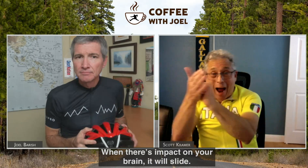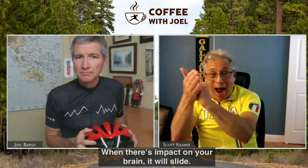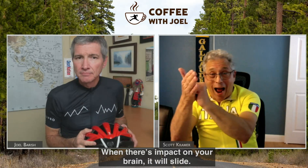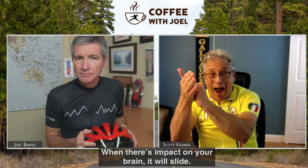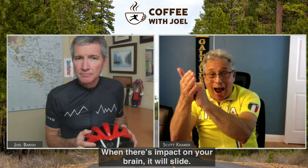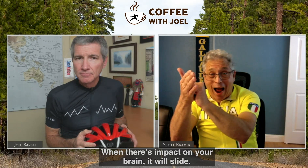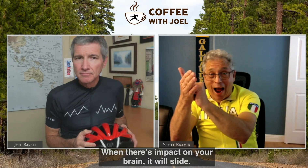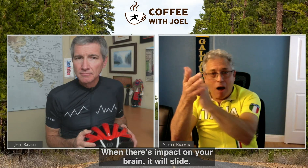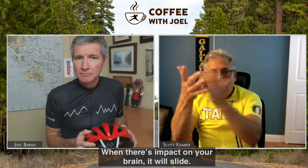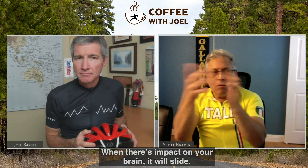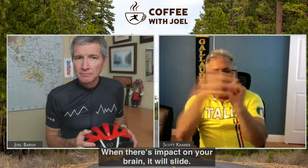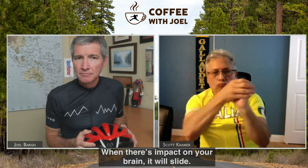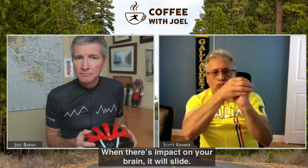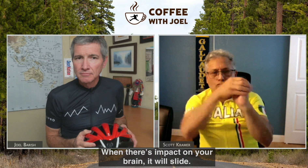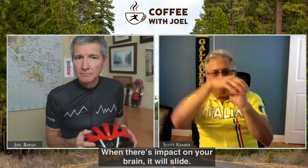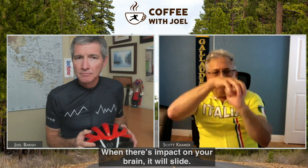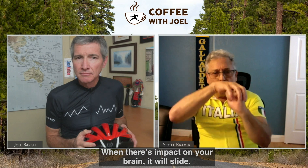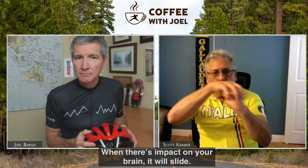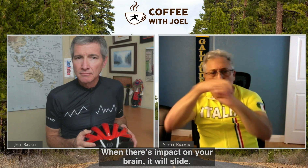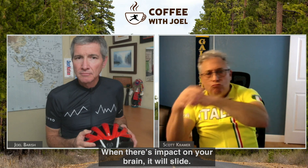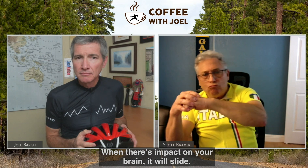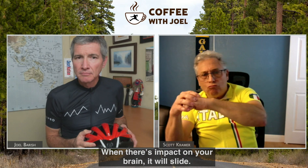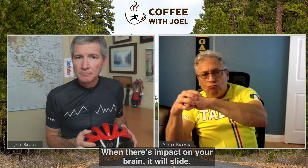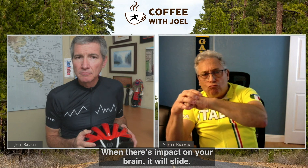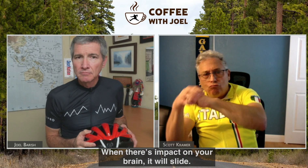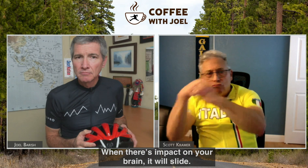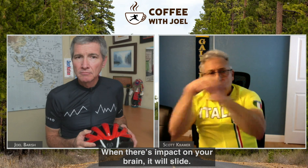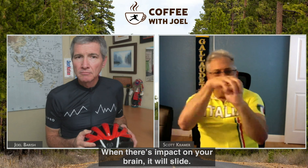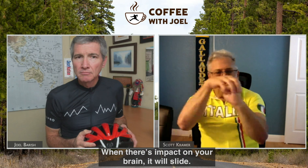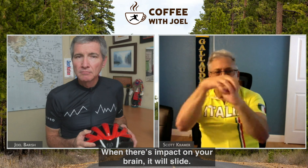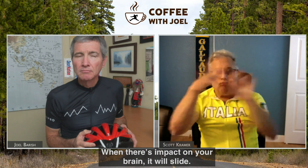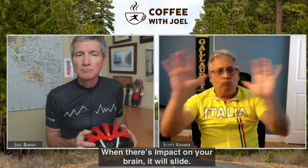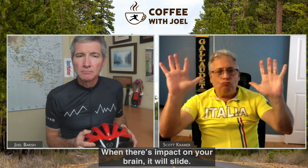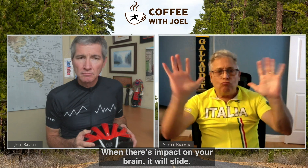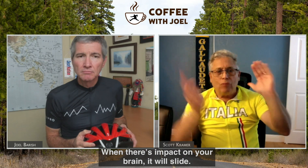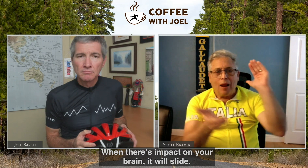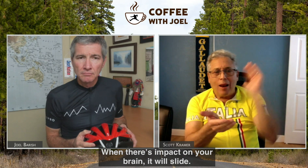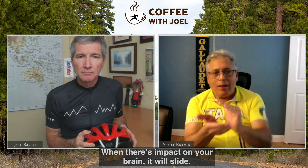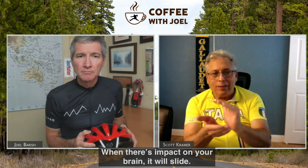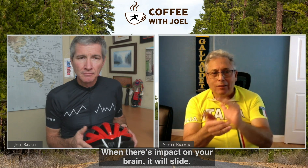When there’s impact on your brain, it will slide.